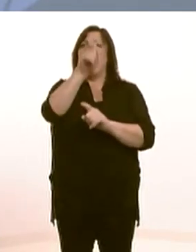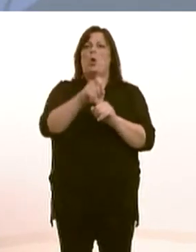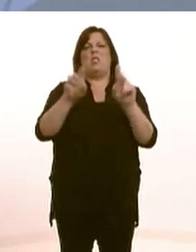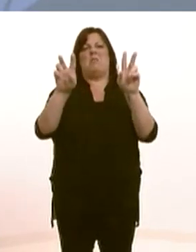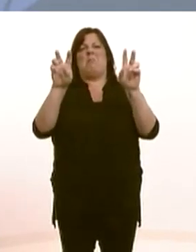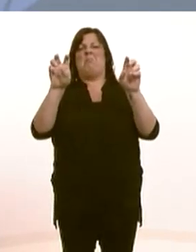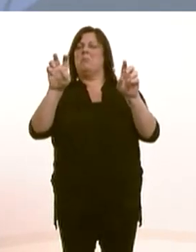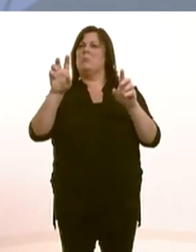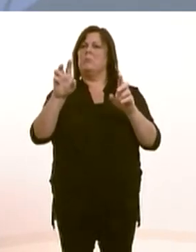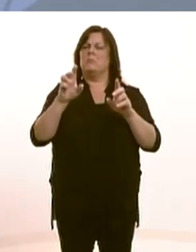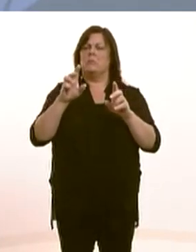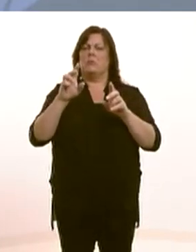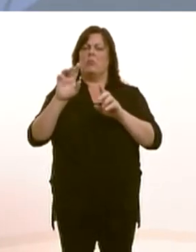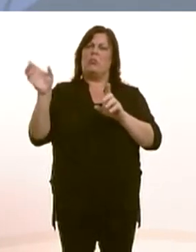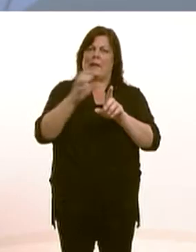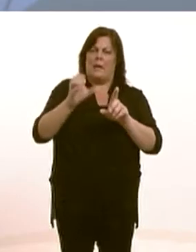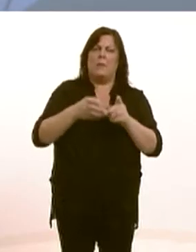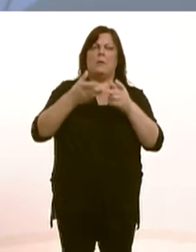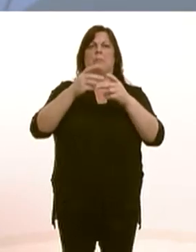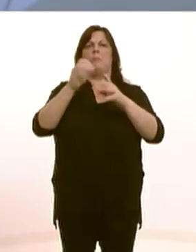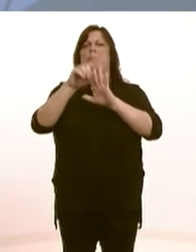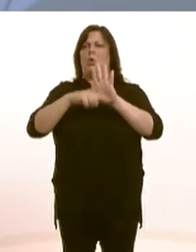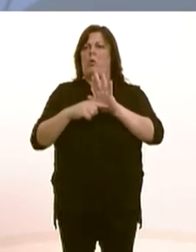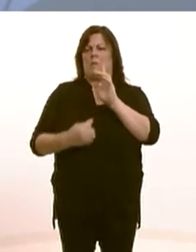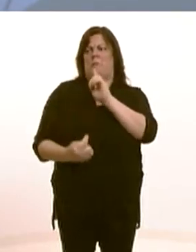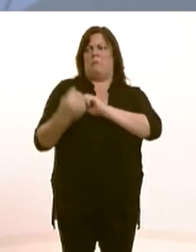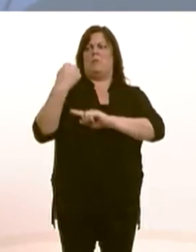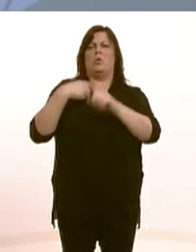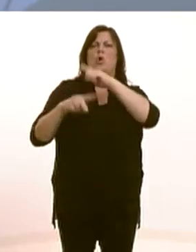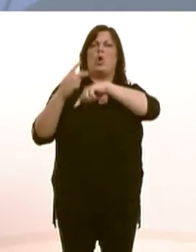ago, yet, last month, weíd only welcomed 112 refugees to Wales.